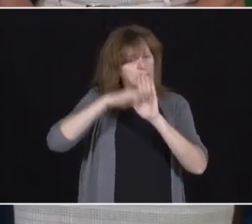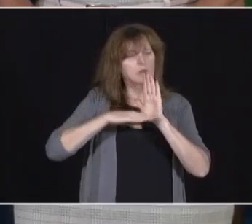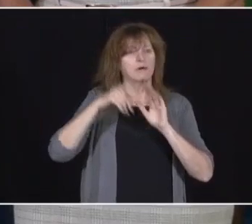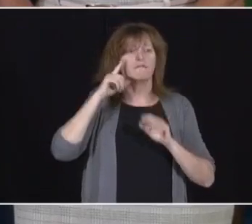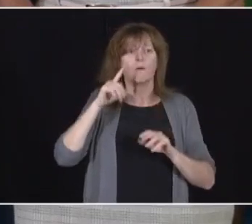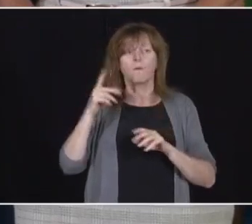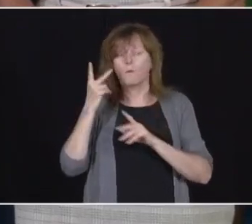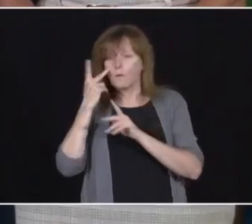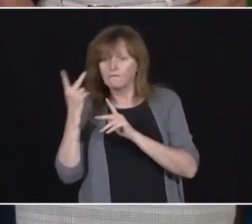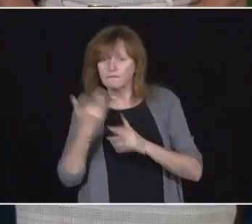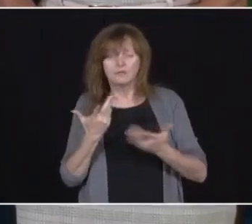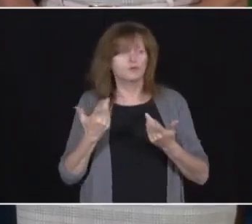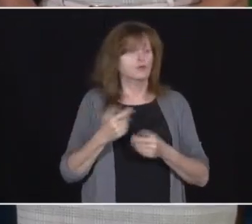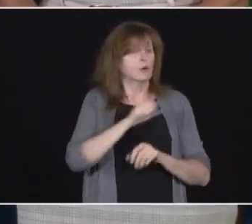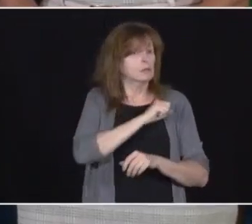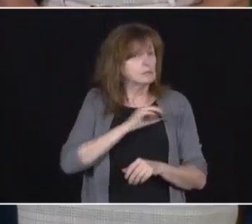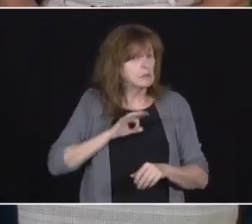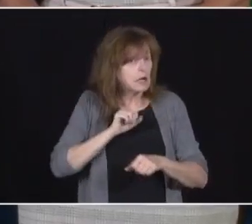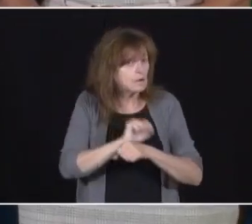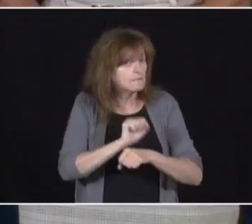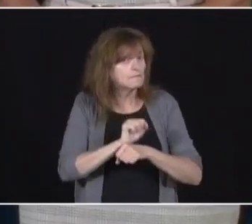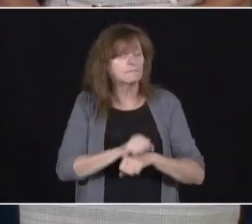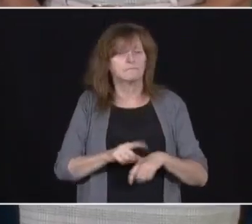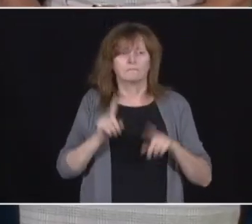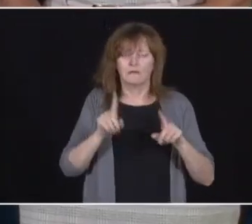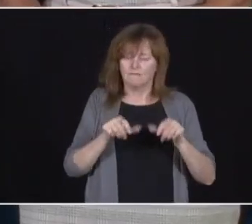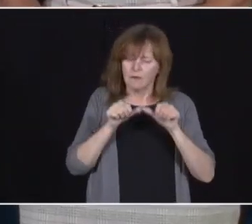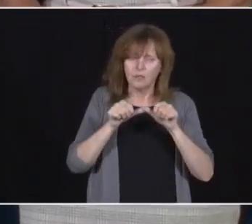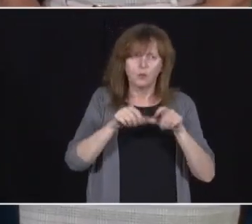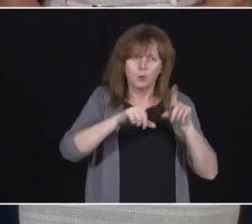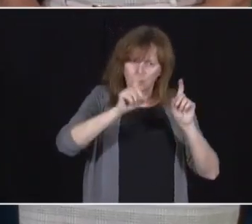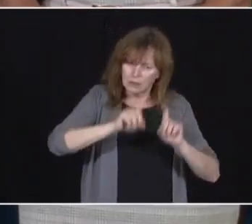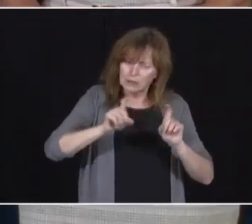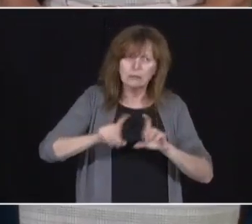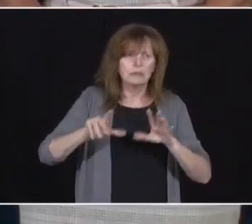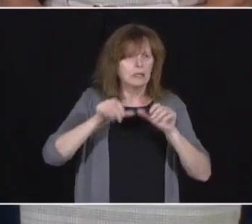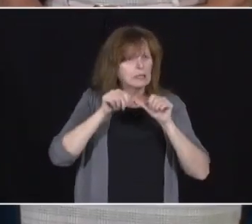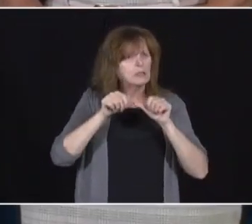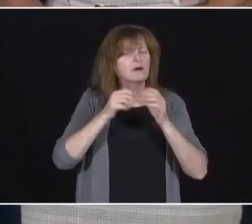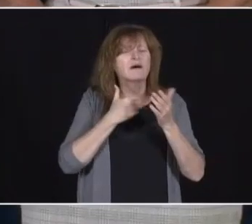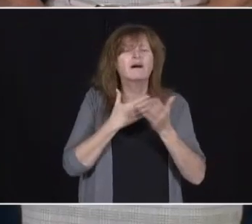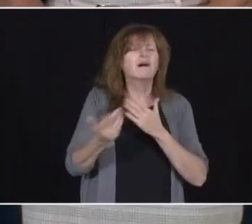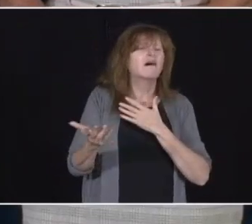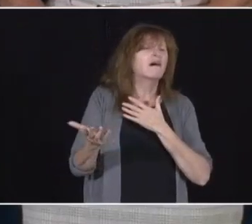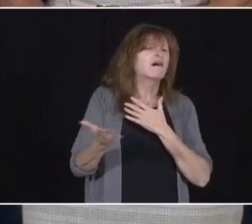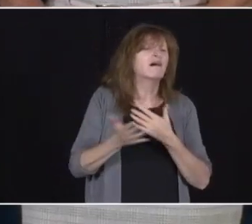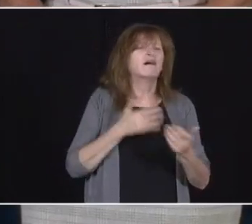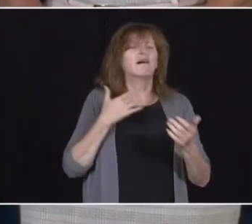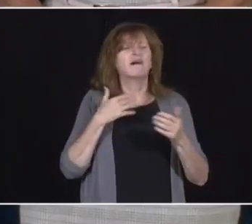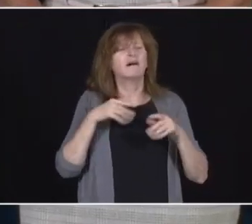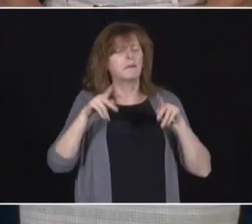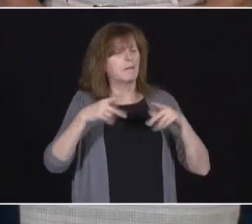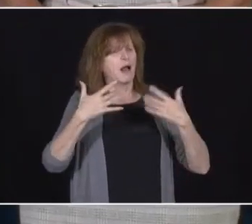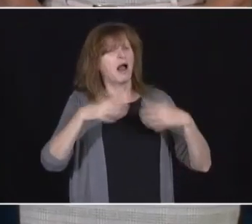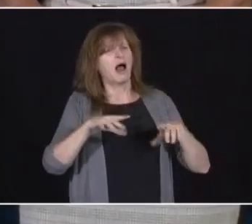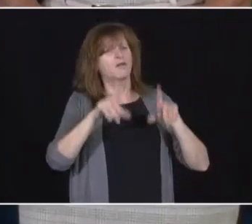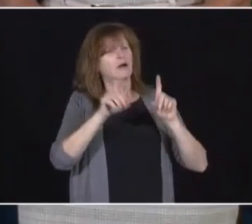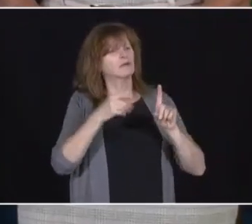We need to make sure that we continue to follow the safety precautions for visitors and for staff. We need to keep doing the testing on a regular